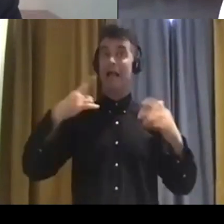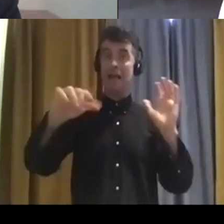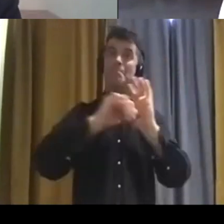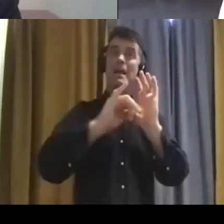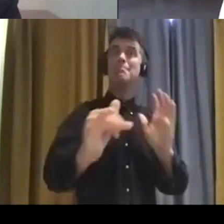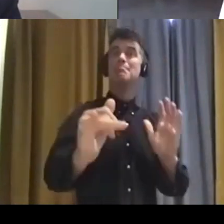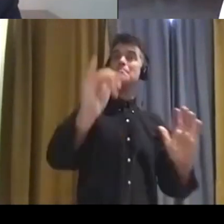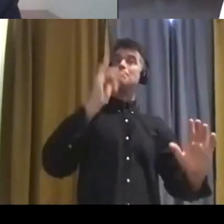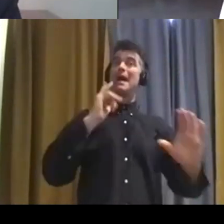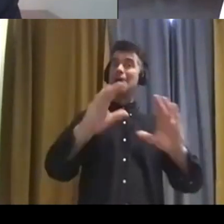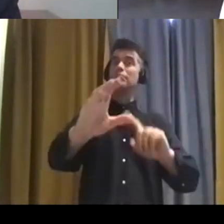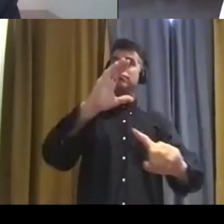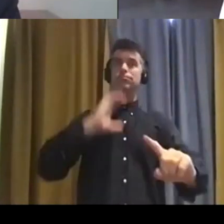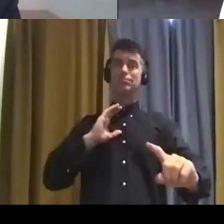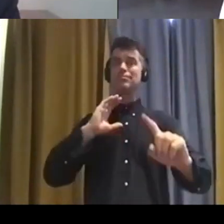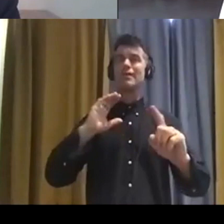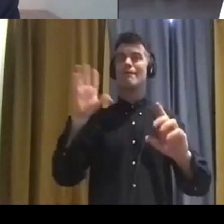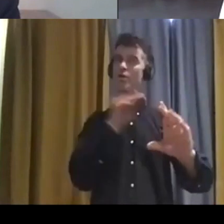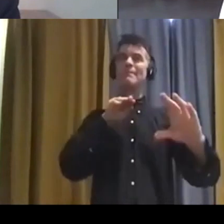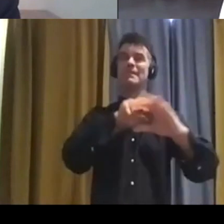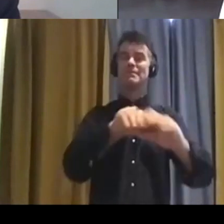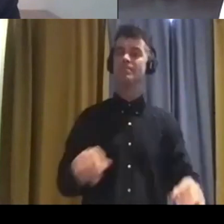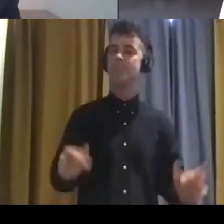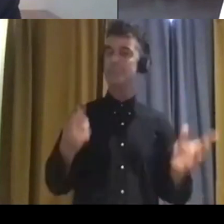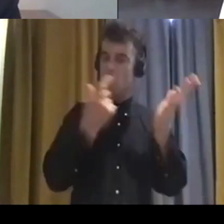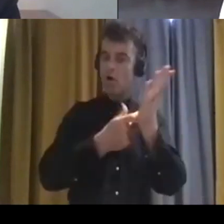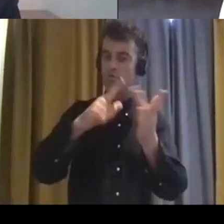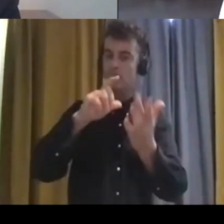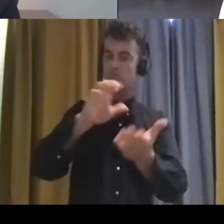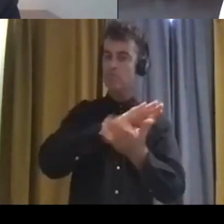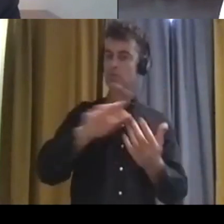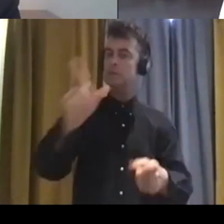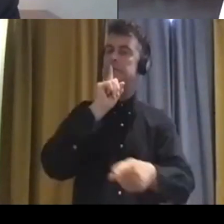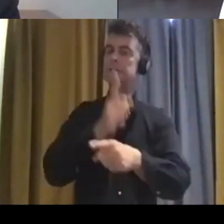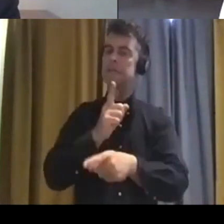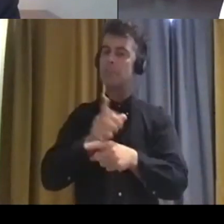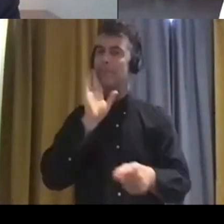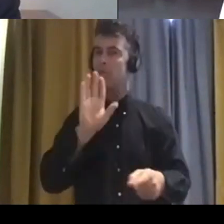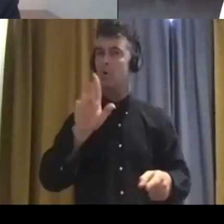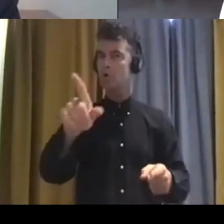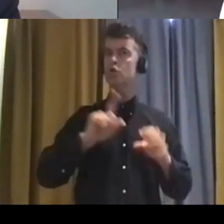And and Rich your organisation as you said before surveys around about 1500 public companies